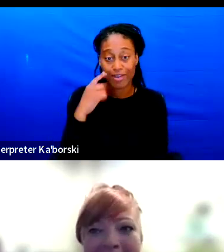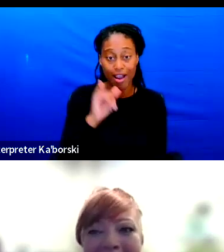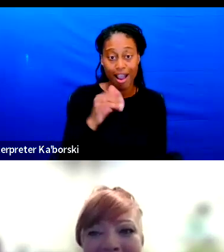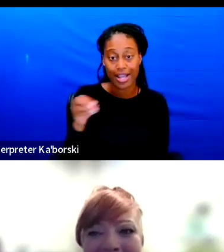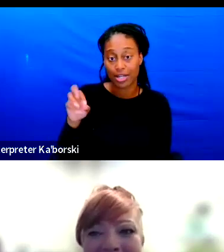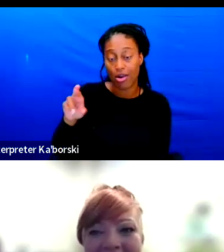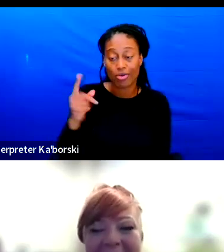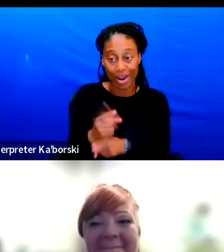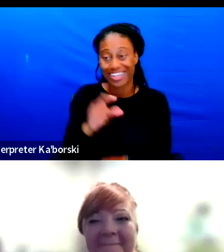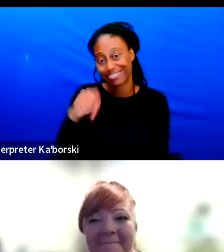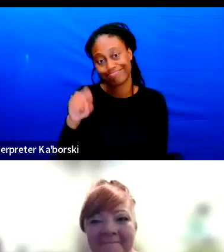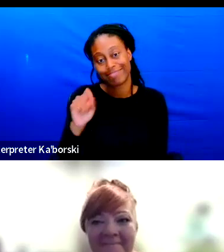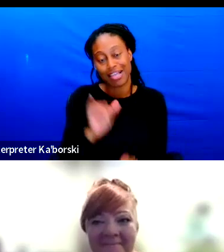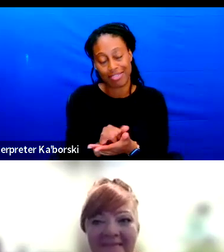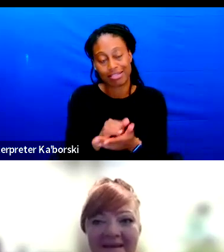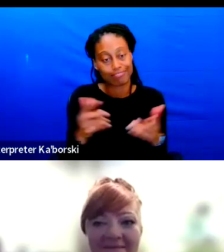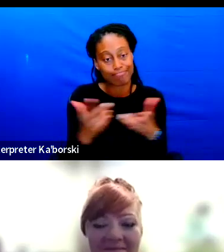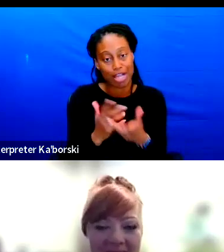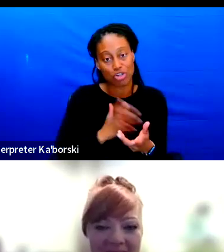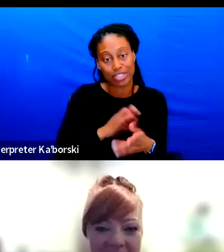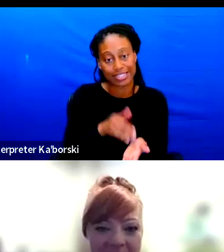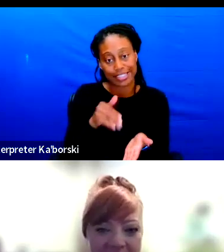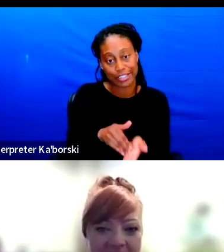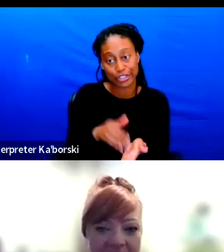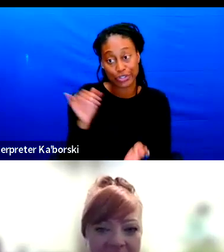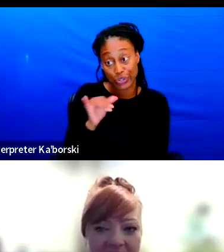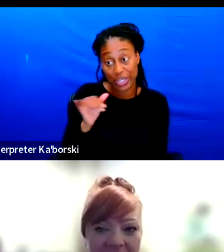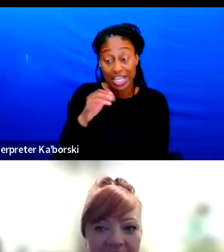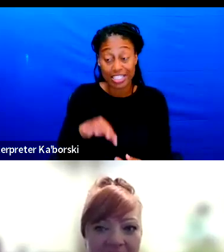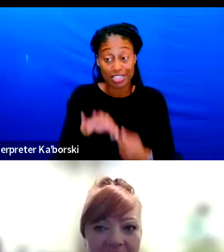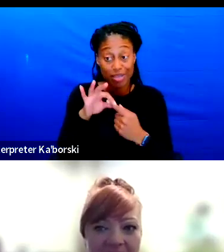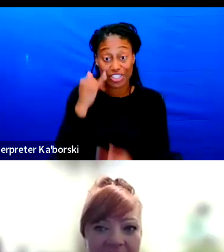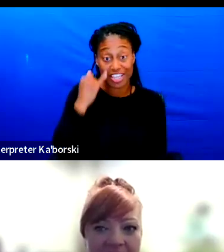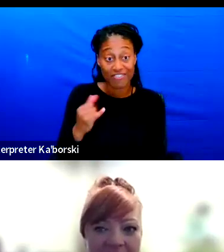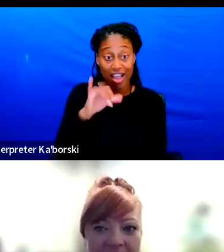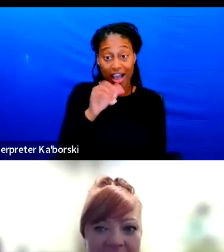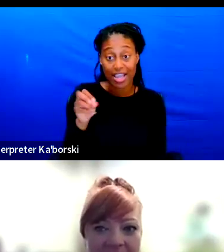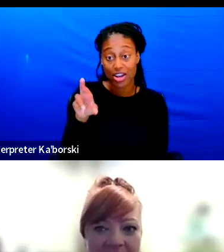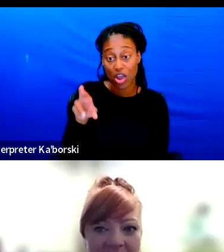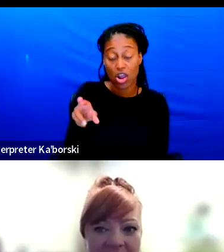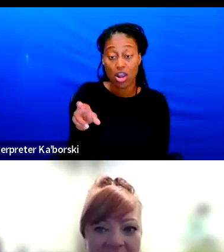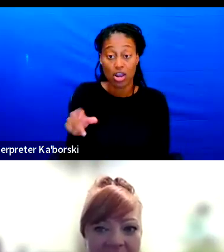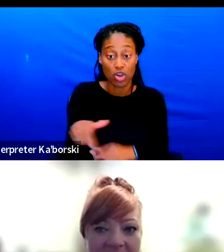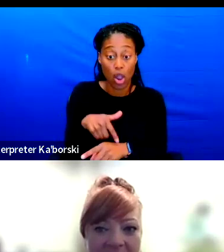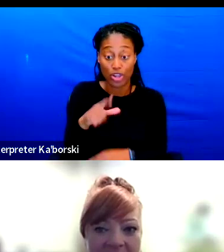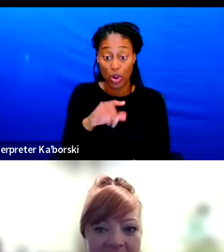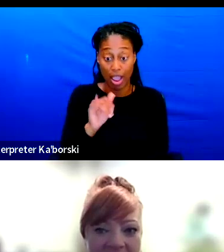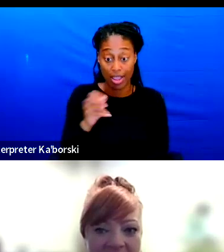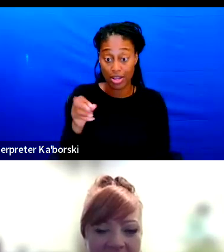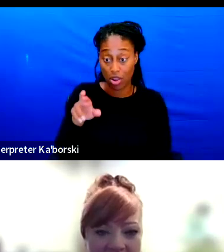Kyle Kleist: yeah, that's the way it is at our center, too, I mean, especially if you got an iron call coming in, and your iron specialist is on an iron call.